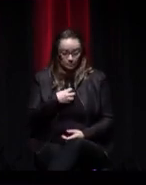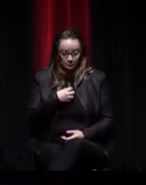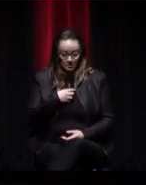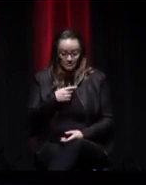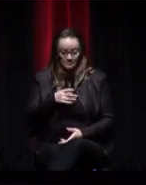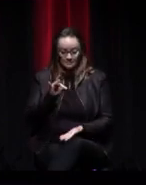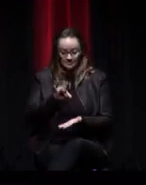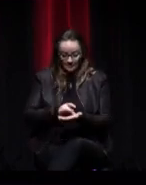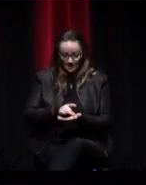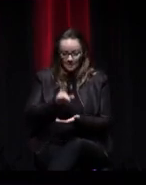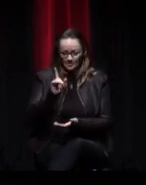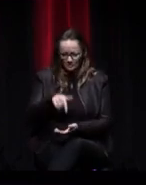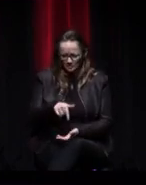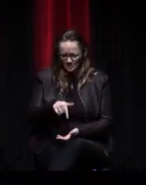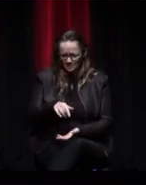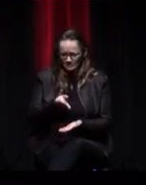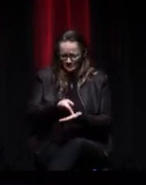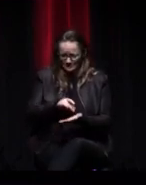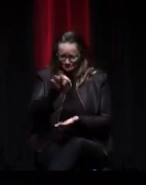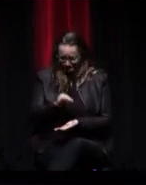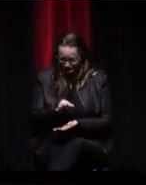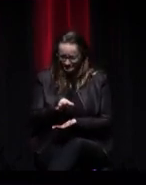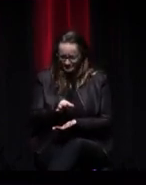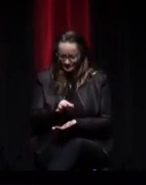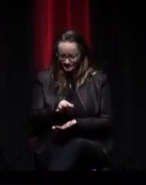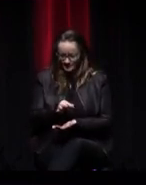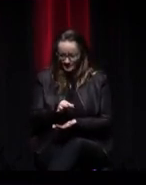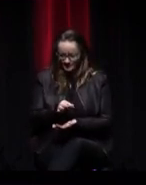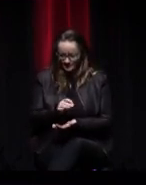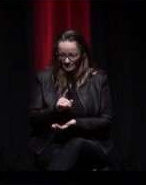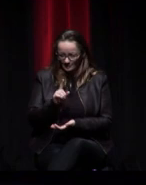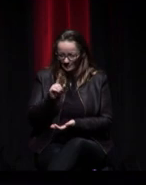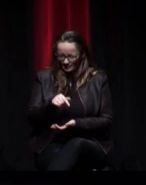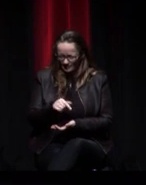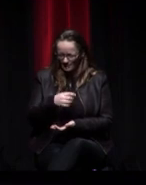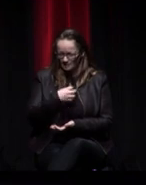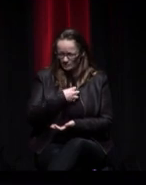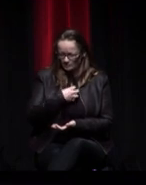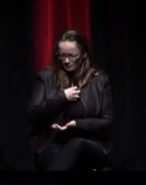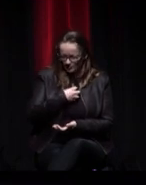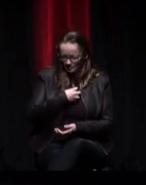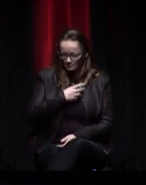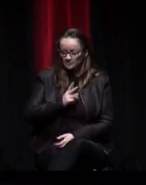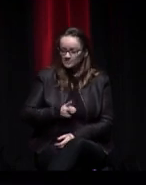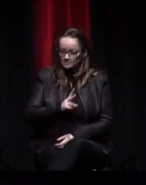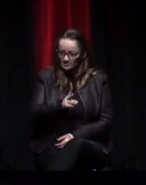even with truth being factual, it's always a controversial condition.